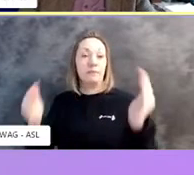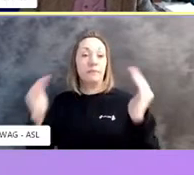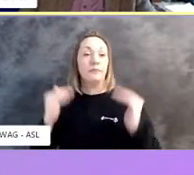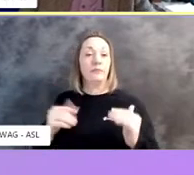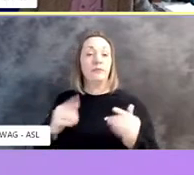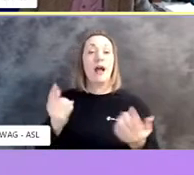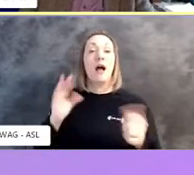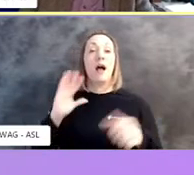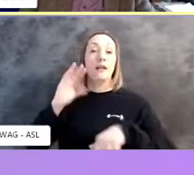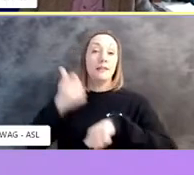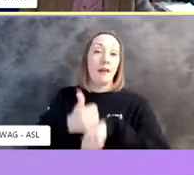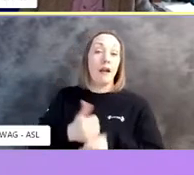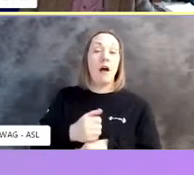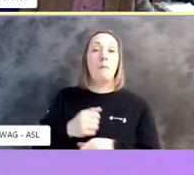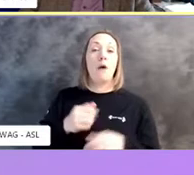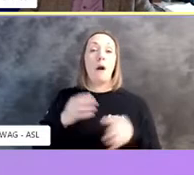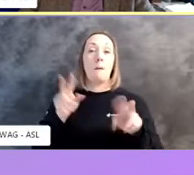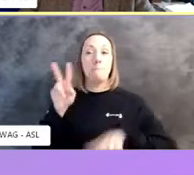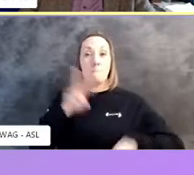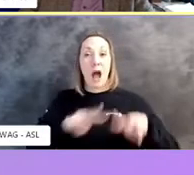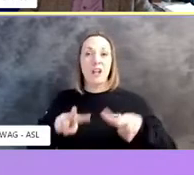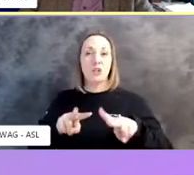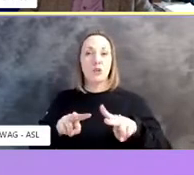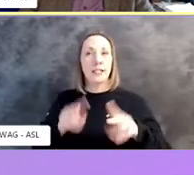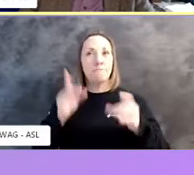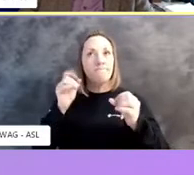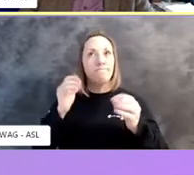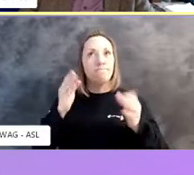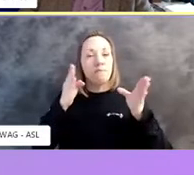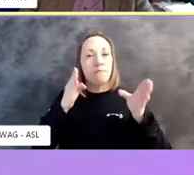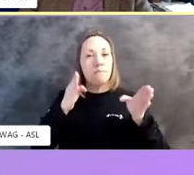about ten of those annually. So quite a difference between the two different types of